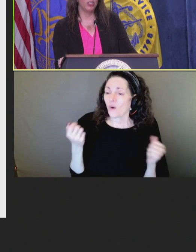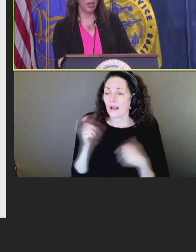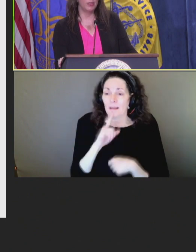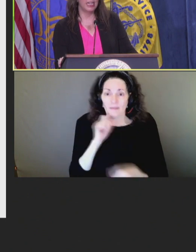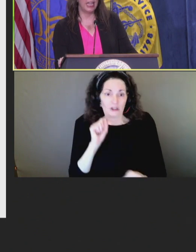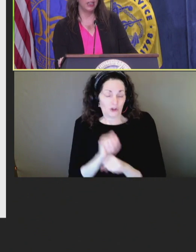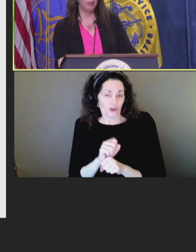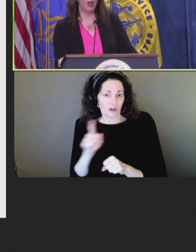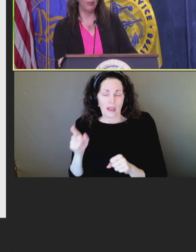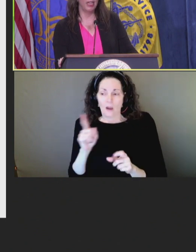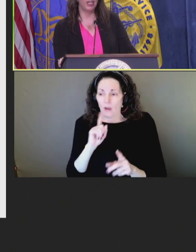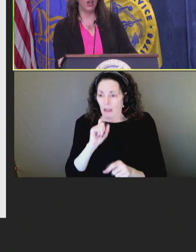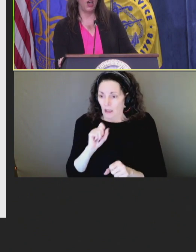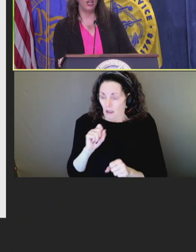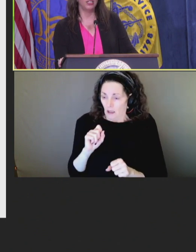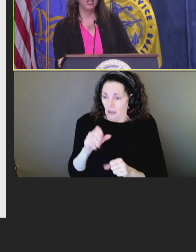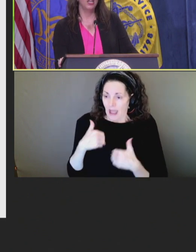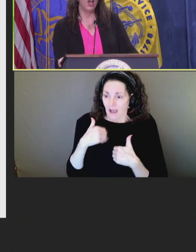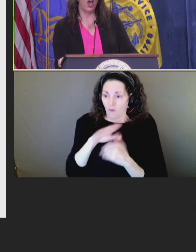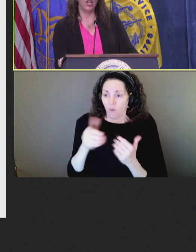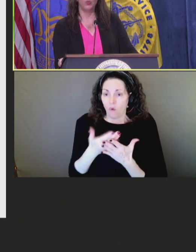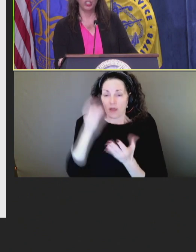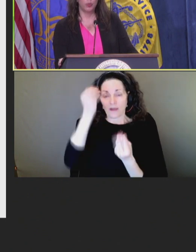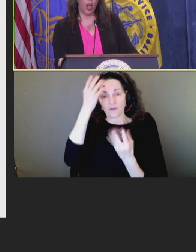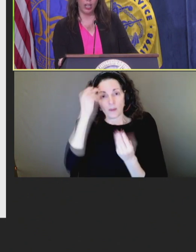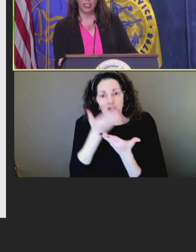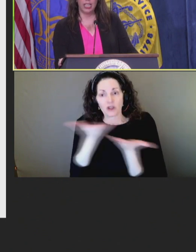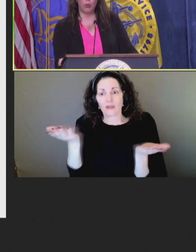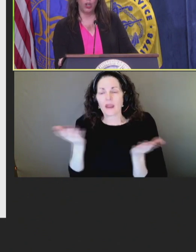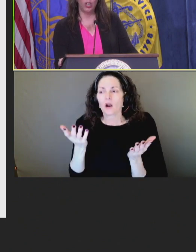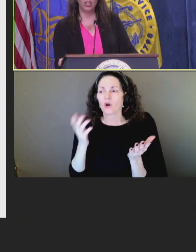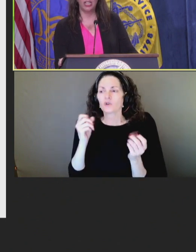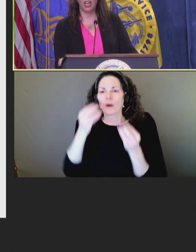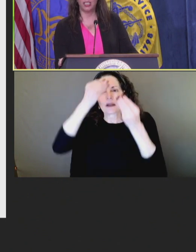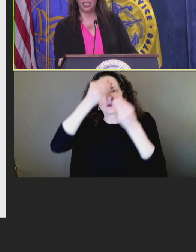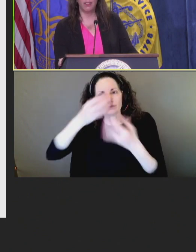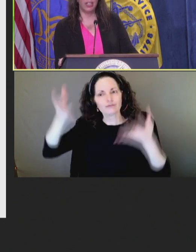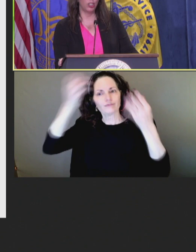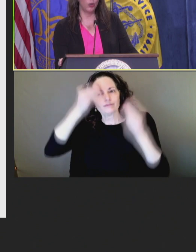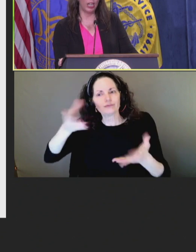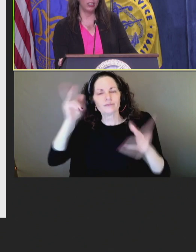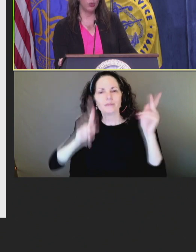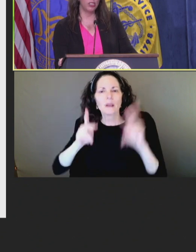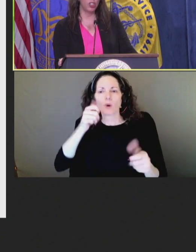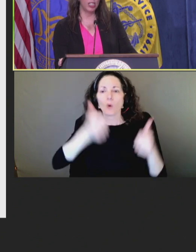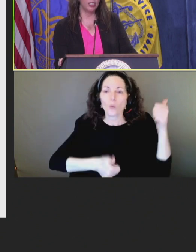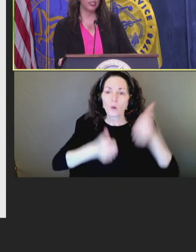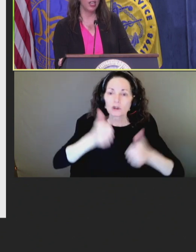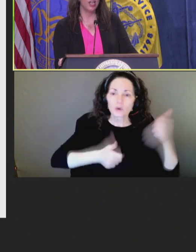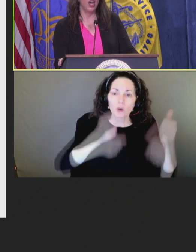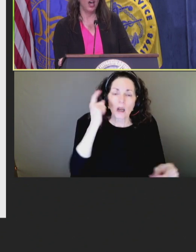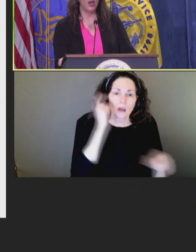up to date and the public on which products they were and not to give incorrect dosages.